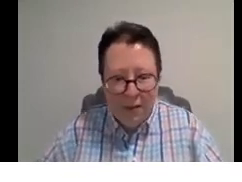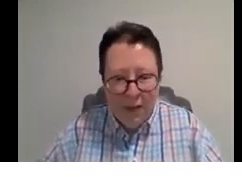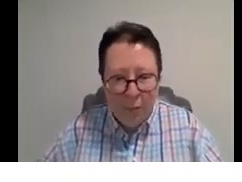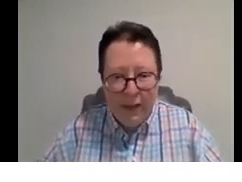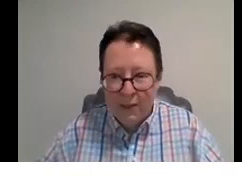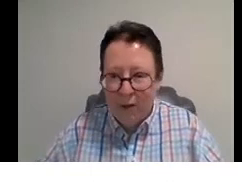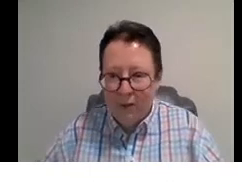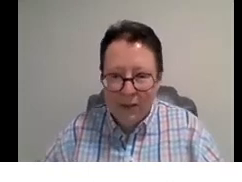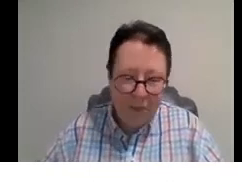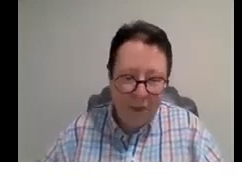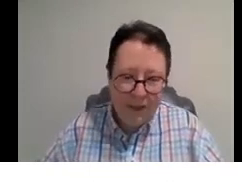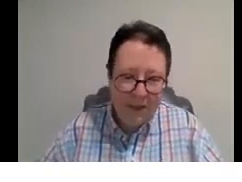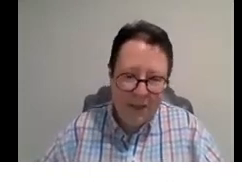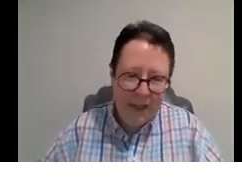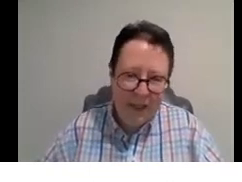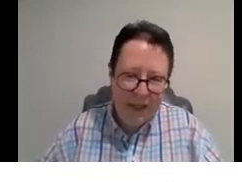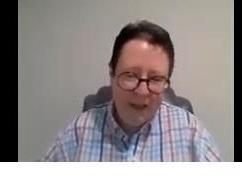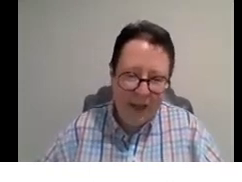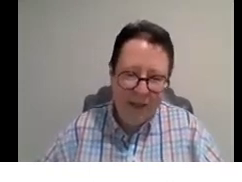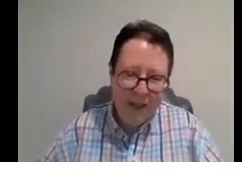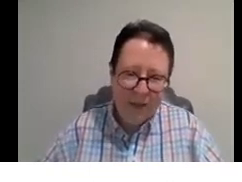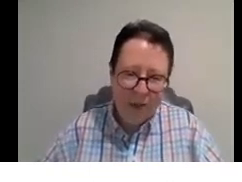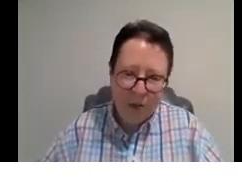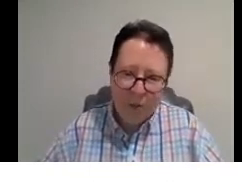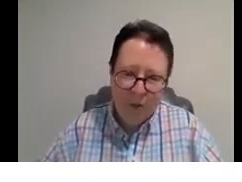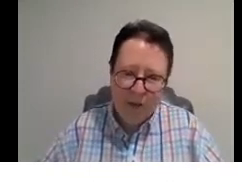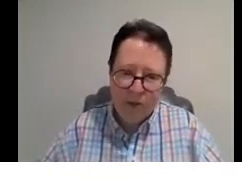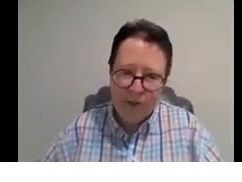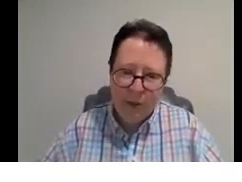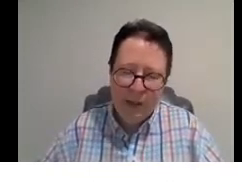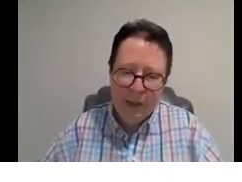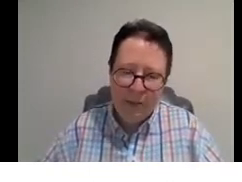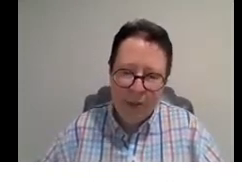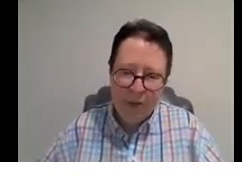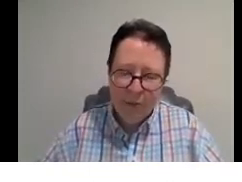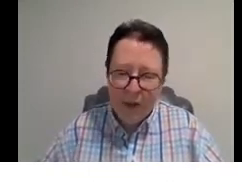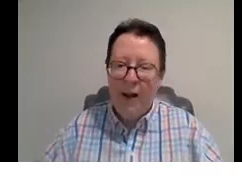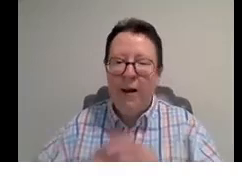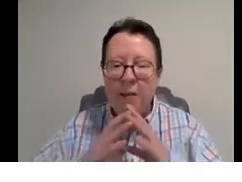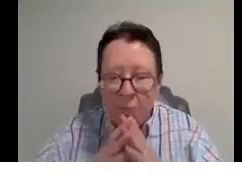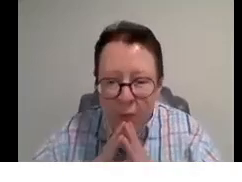and the right part of Disability Rights Tennessee is I think maybe light blue uh and then we have